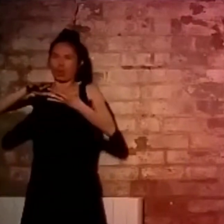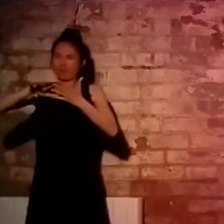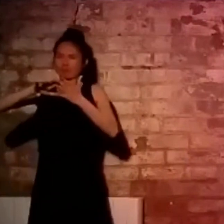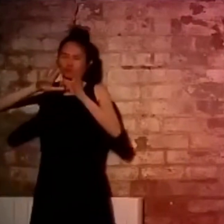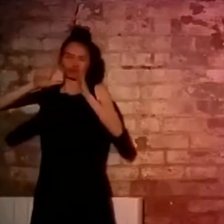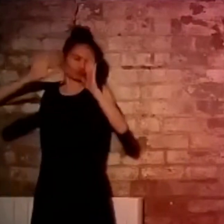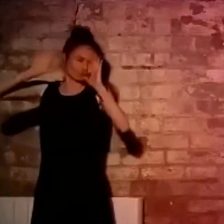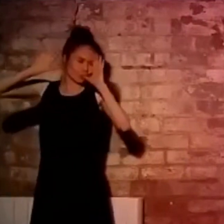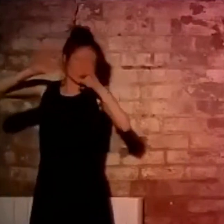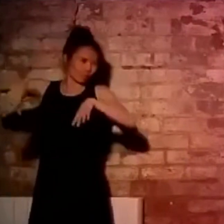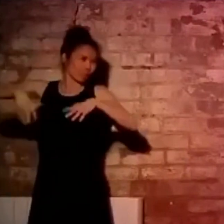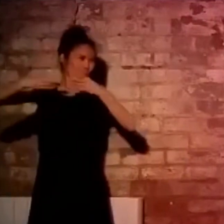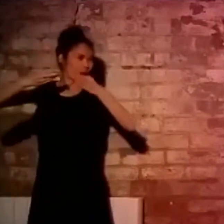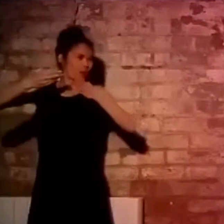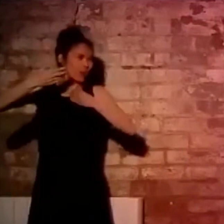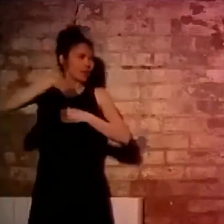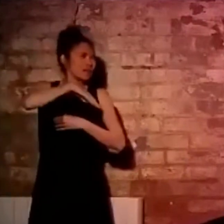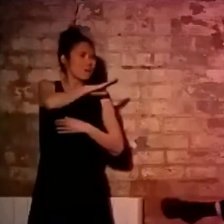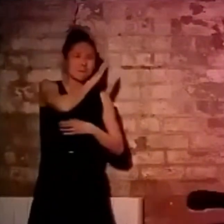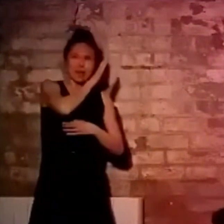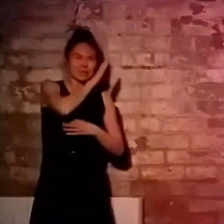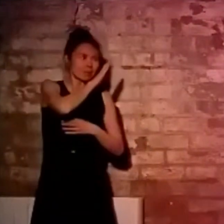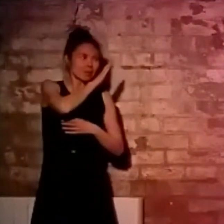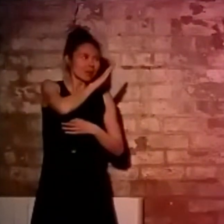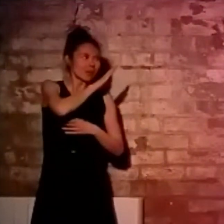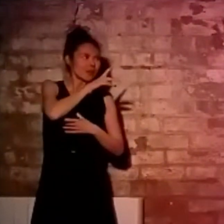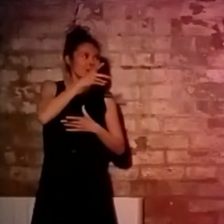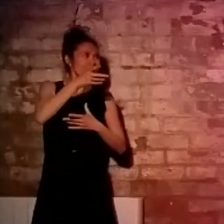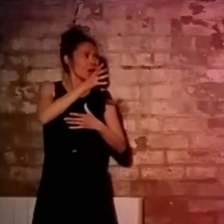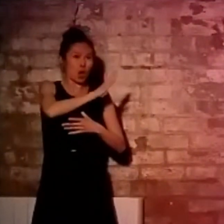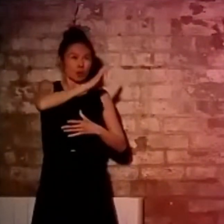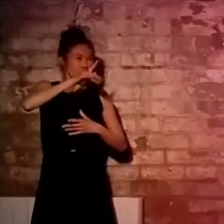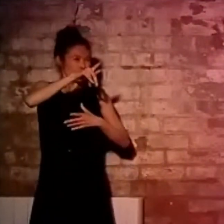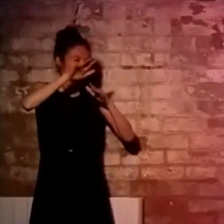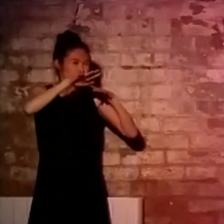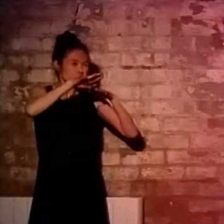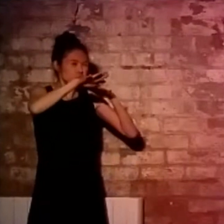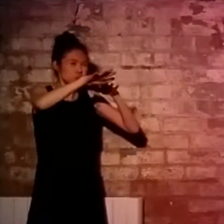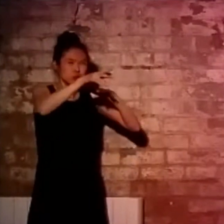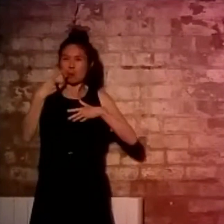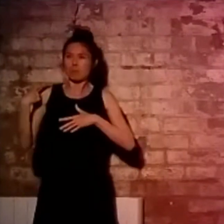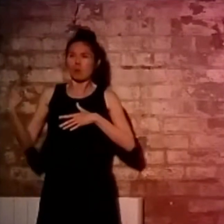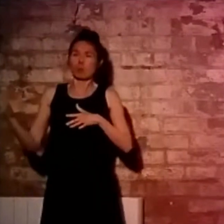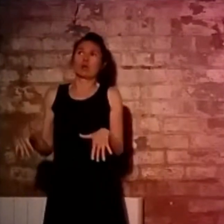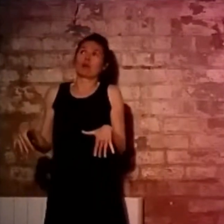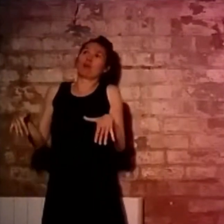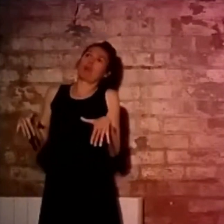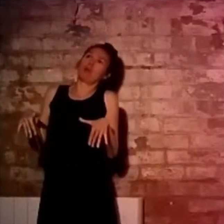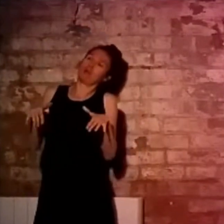To bed?! Troops fury on while we, like limpets, languish.